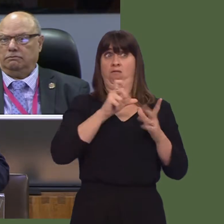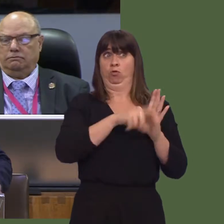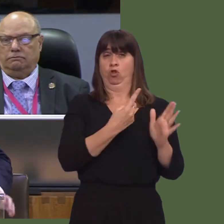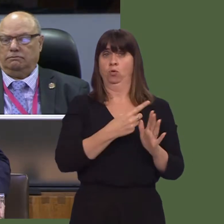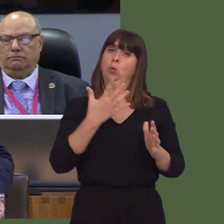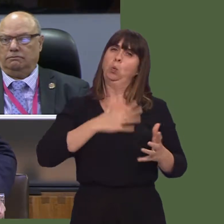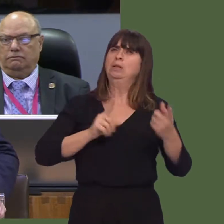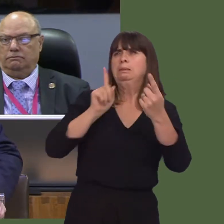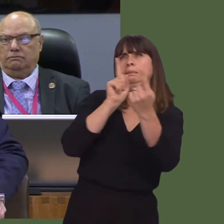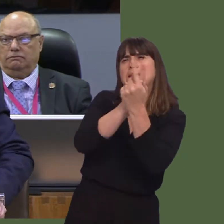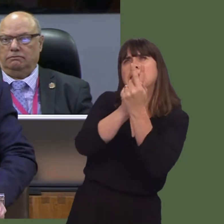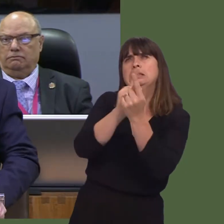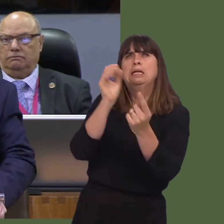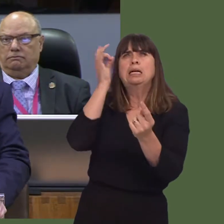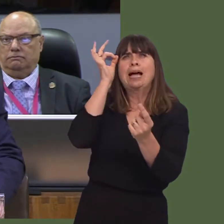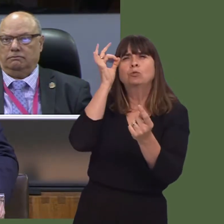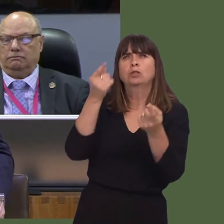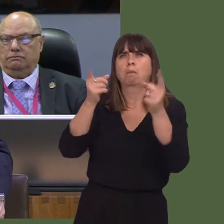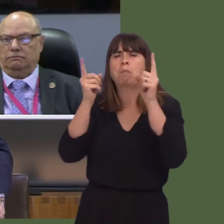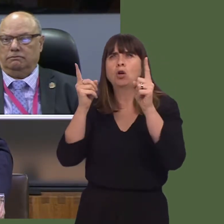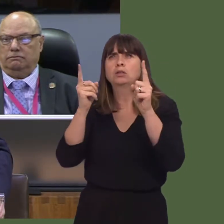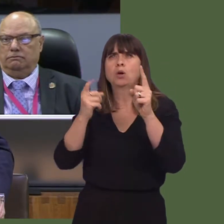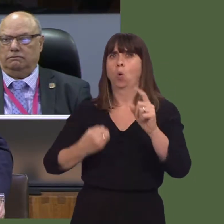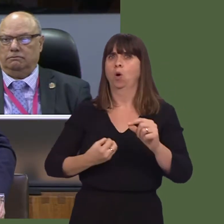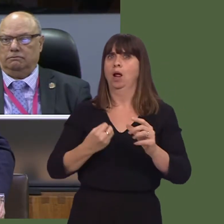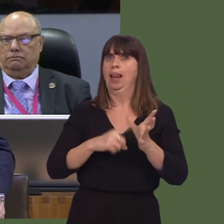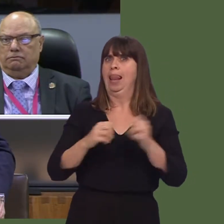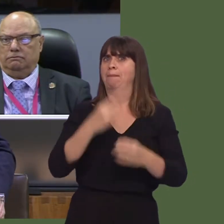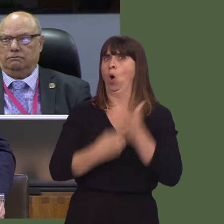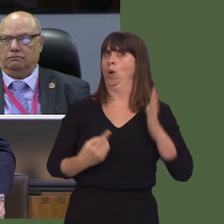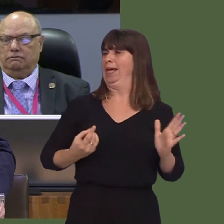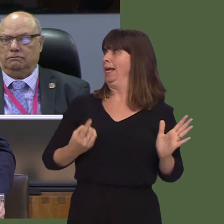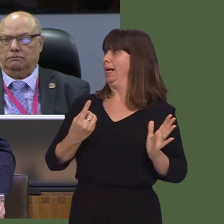with council leaders who were also urging the Welsh Government to rethink the budget